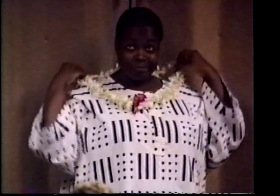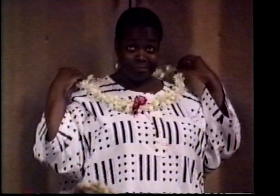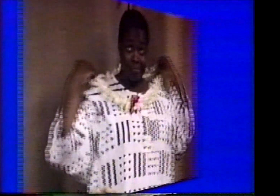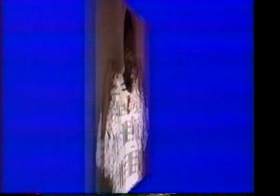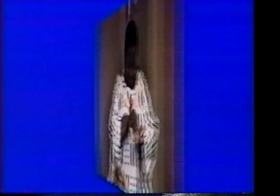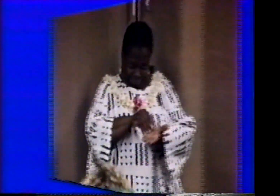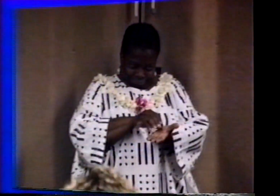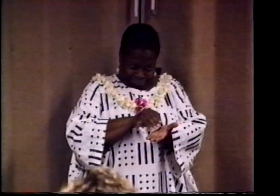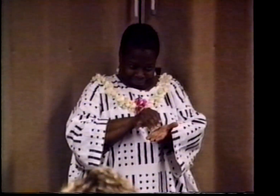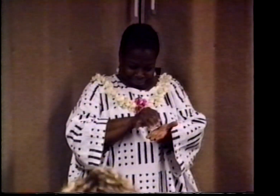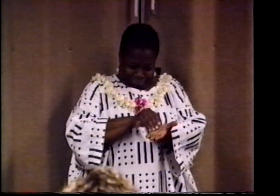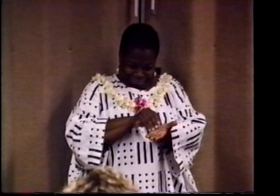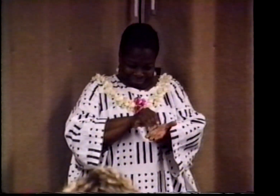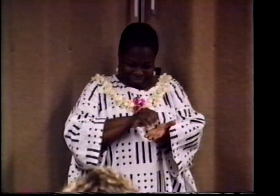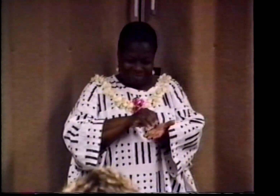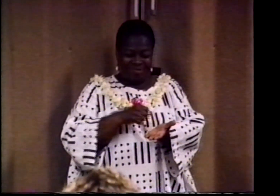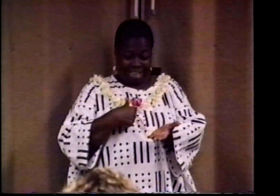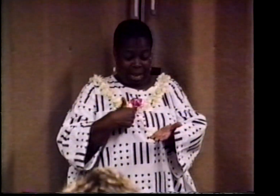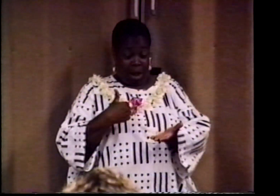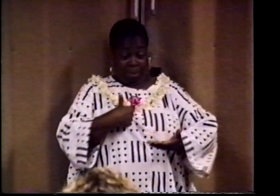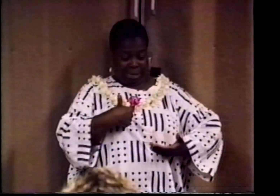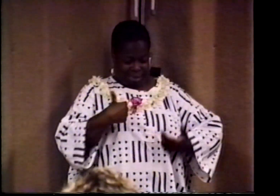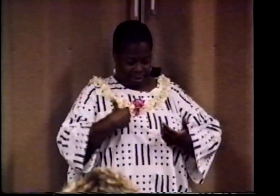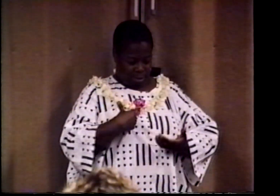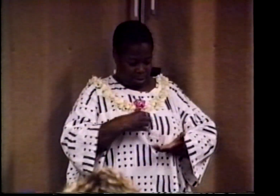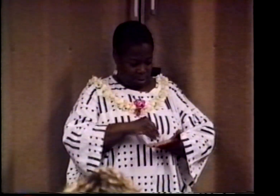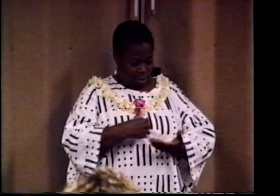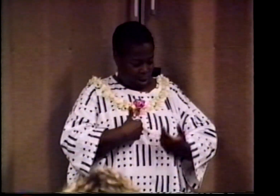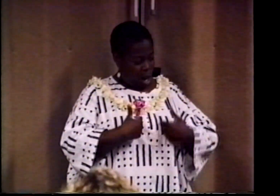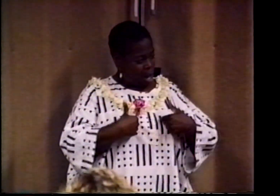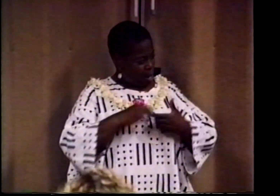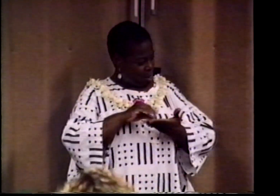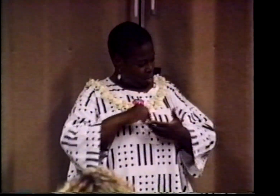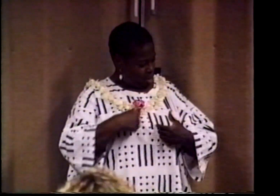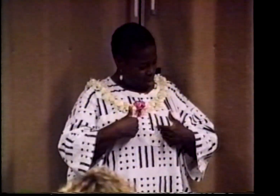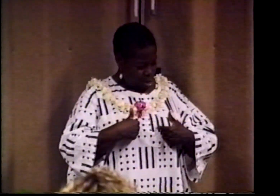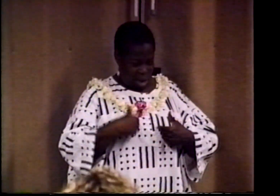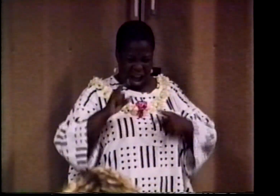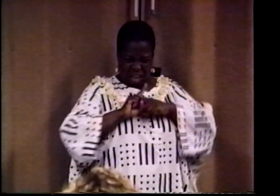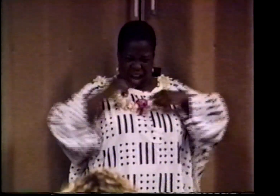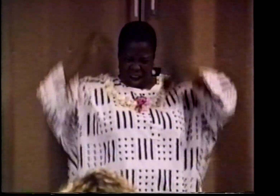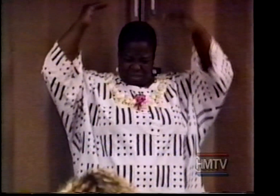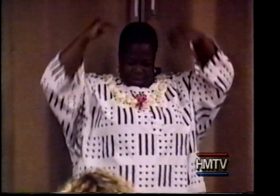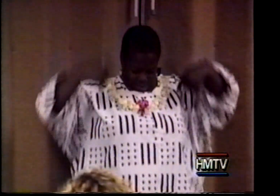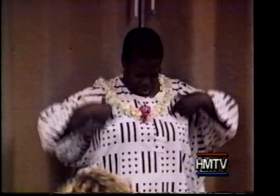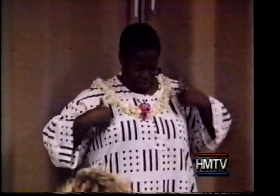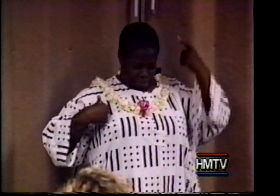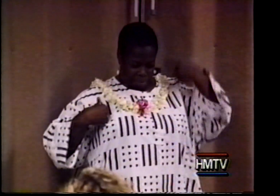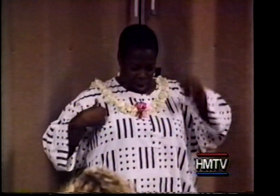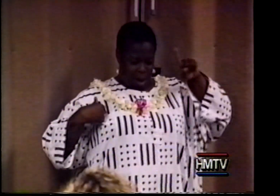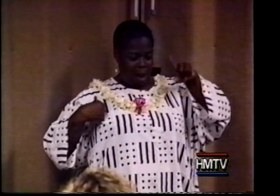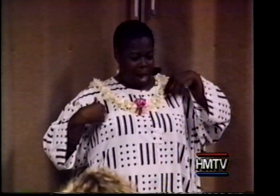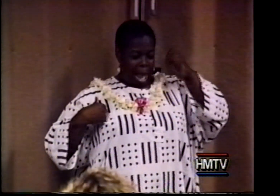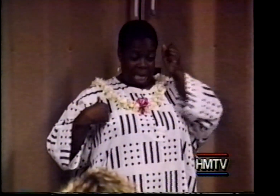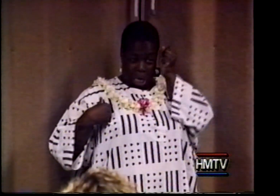So, I decided to embark on a personal journey about being black.